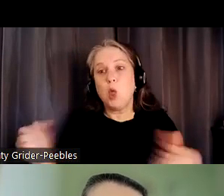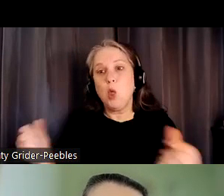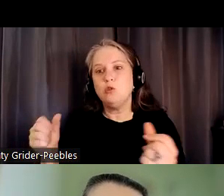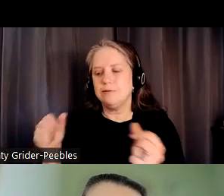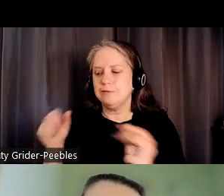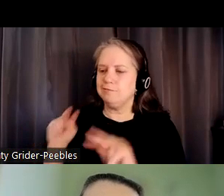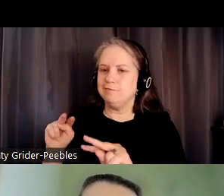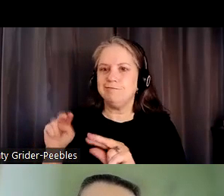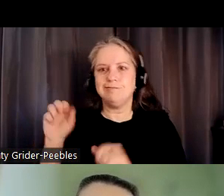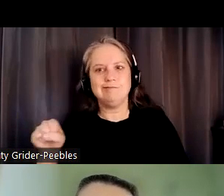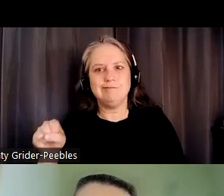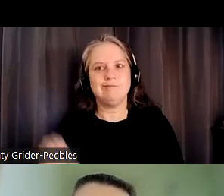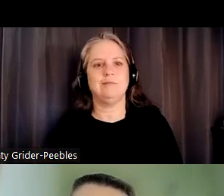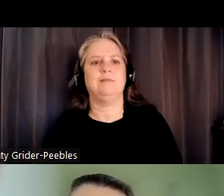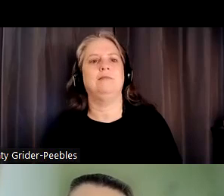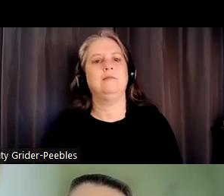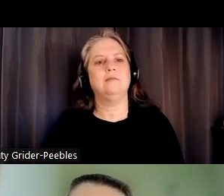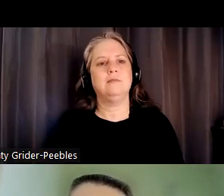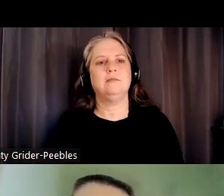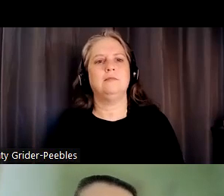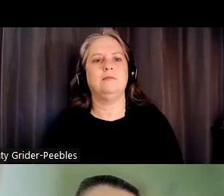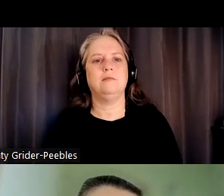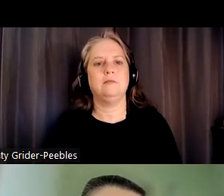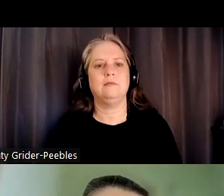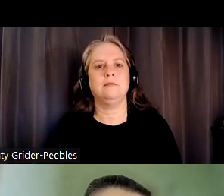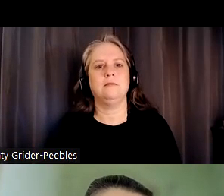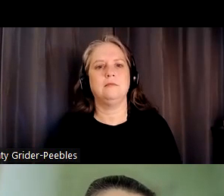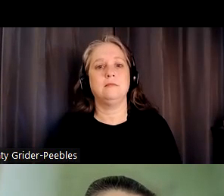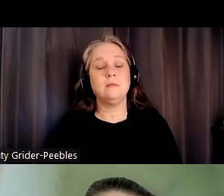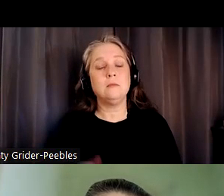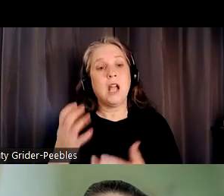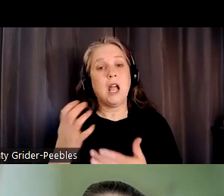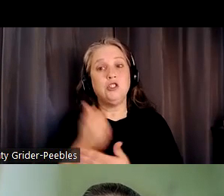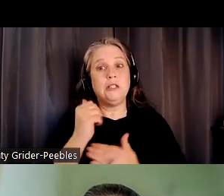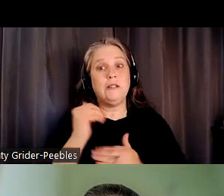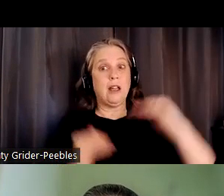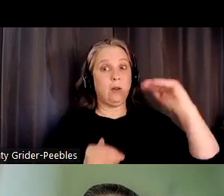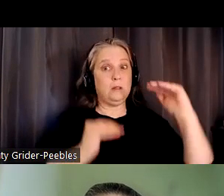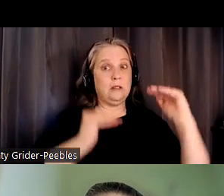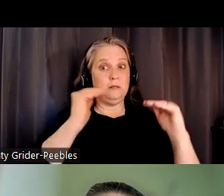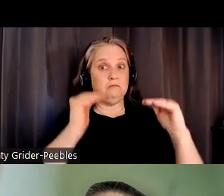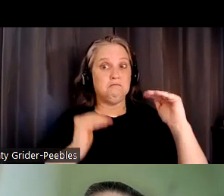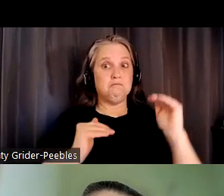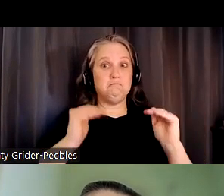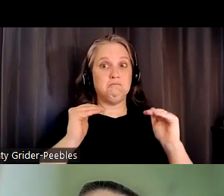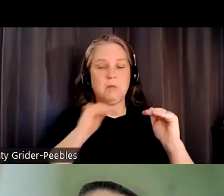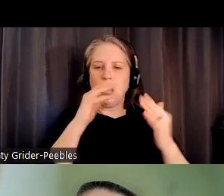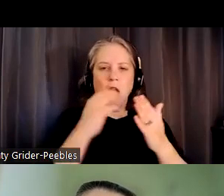The route to achieving equity won't be accomplished by treating everyone